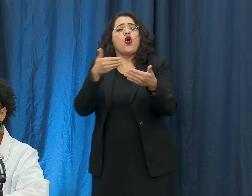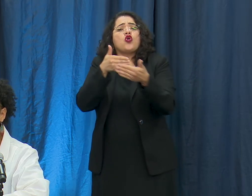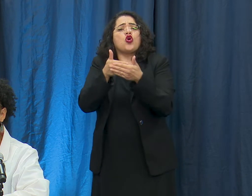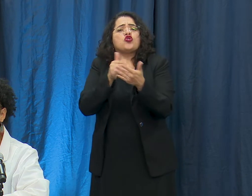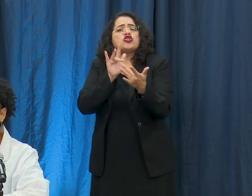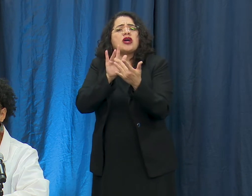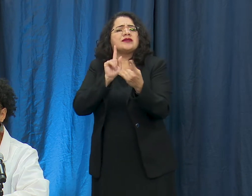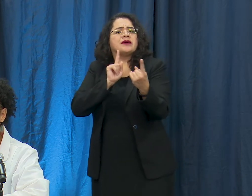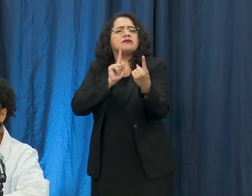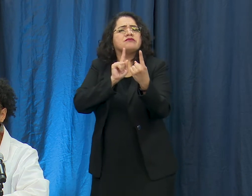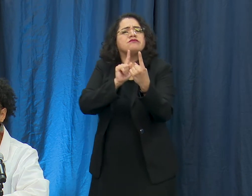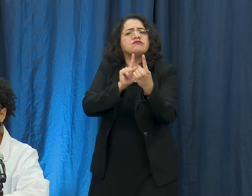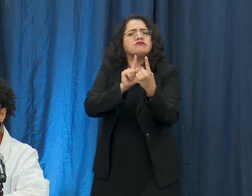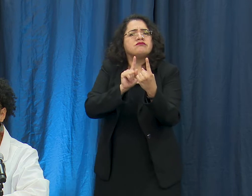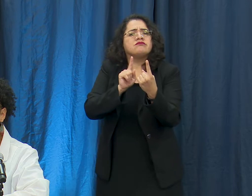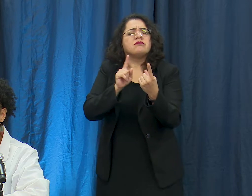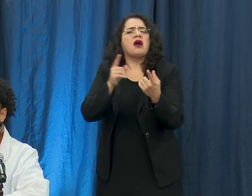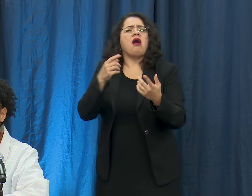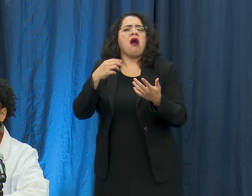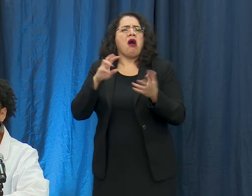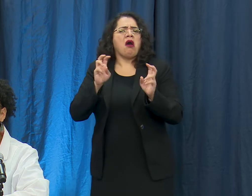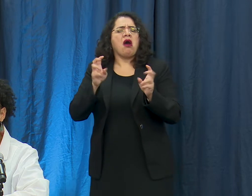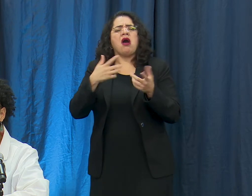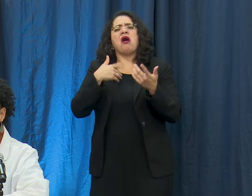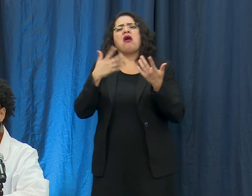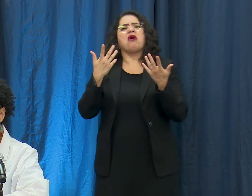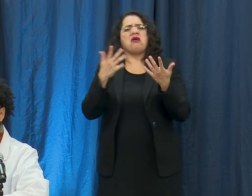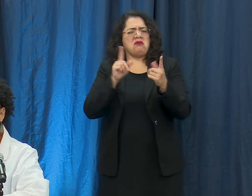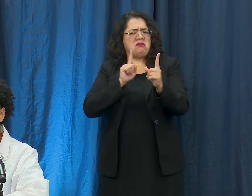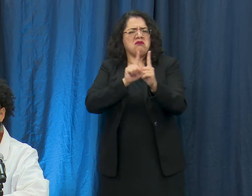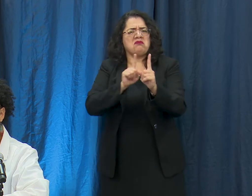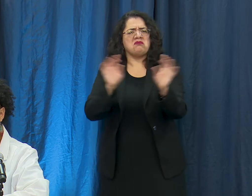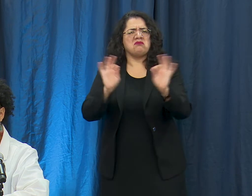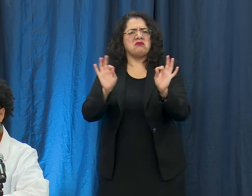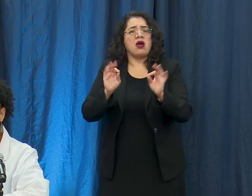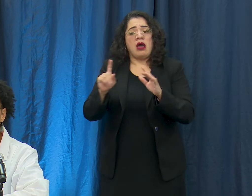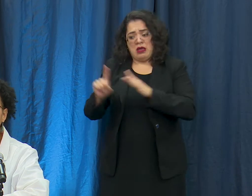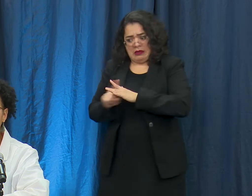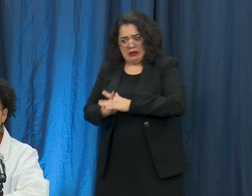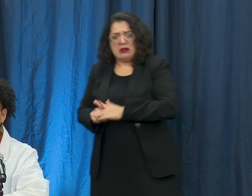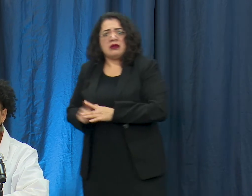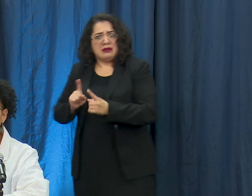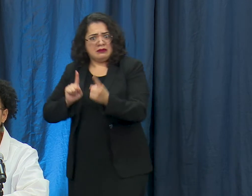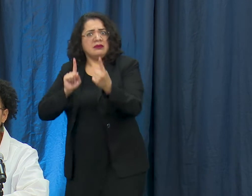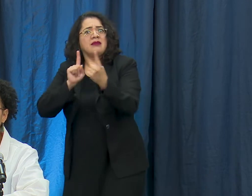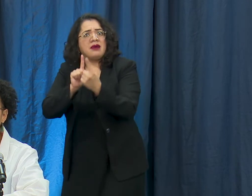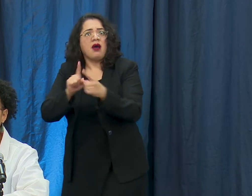you began exhibiting symptoms but now data has suggested that you are